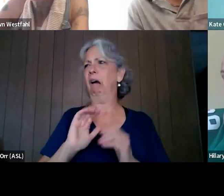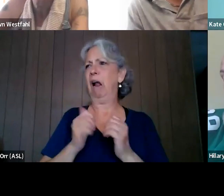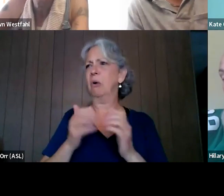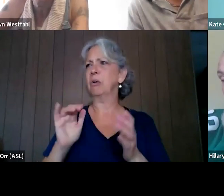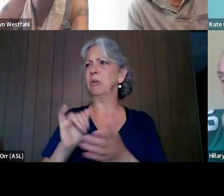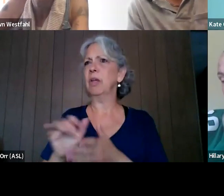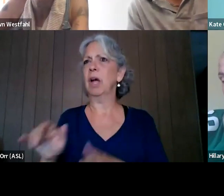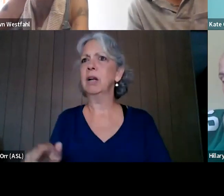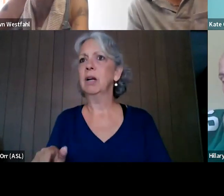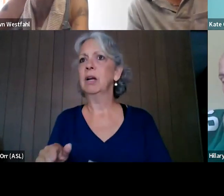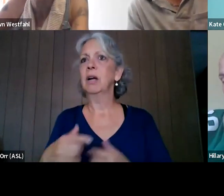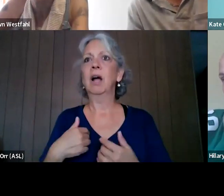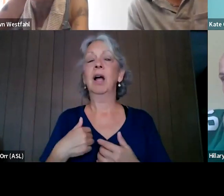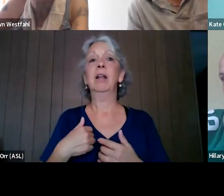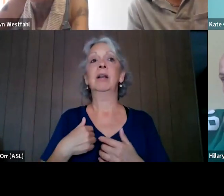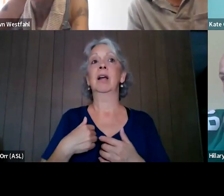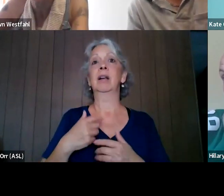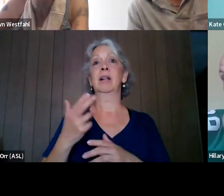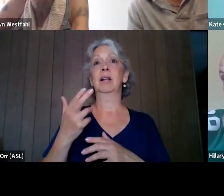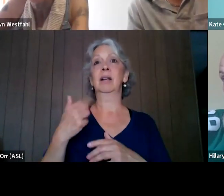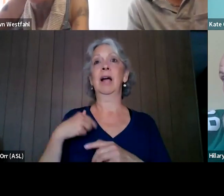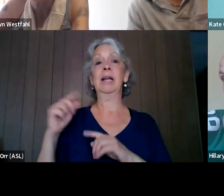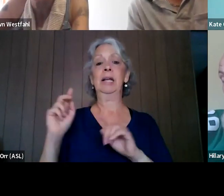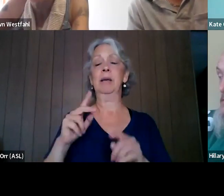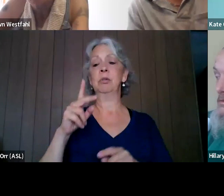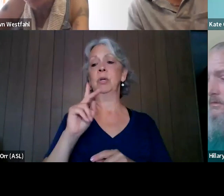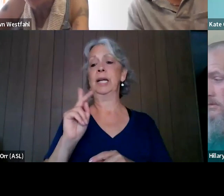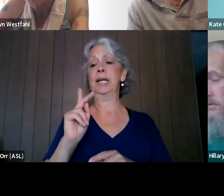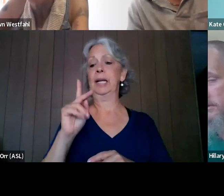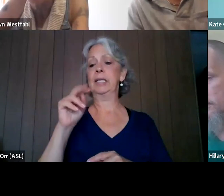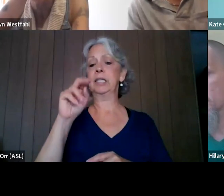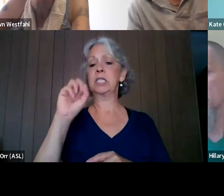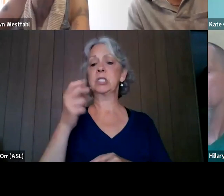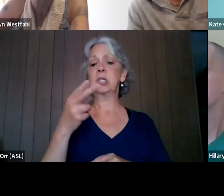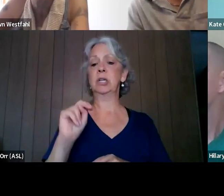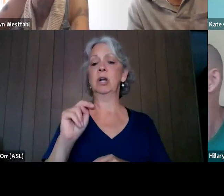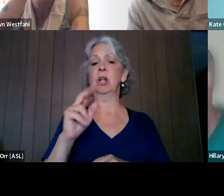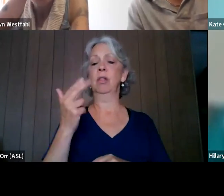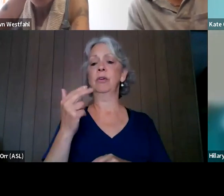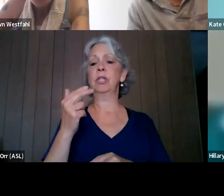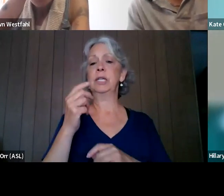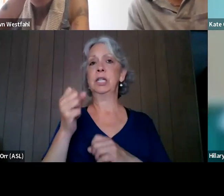And I came to Kensington 13 years ago, and I was on the streets for 12 of those 13 years.